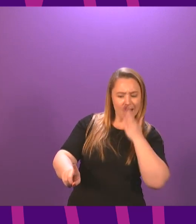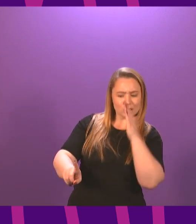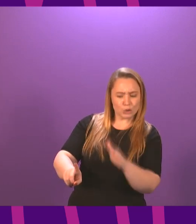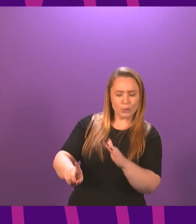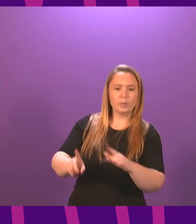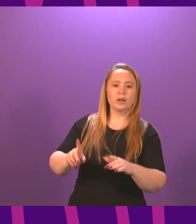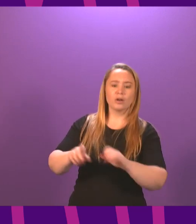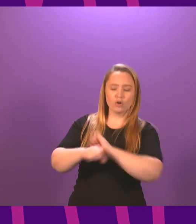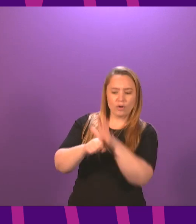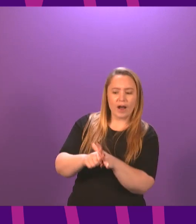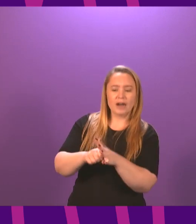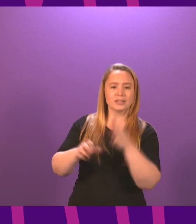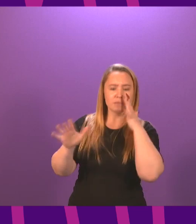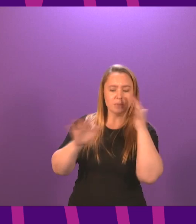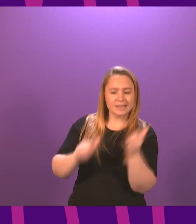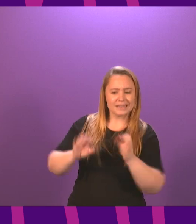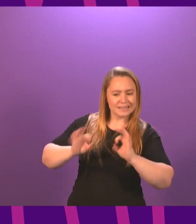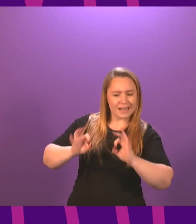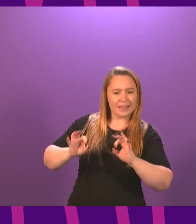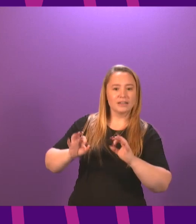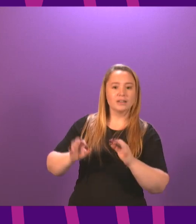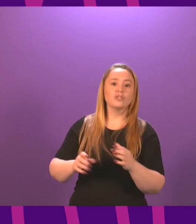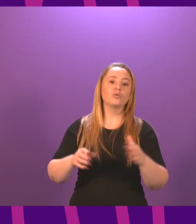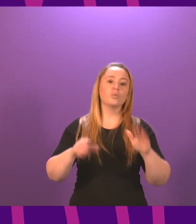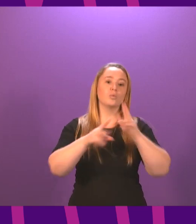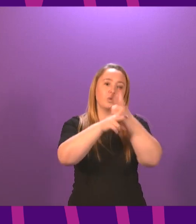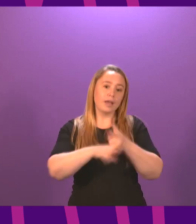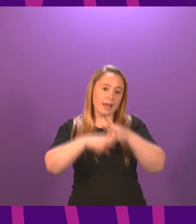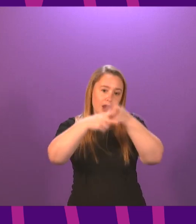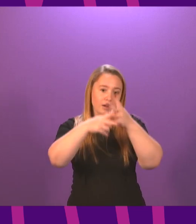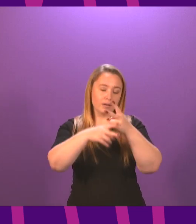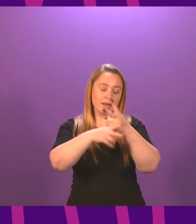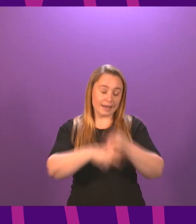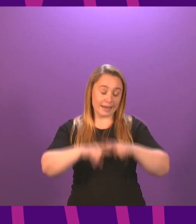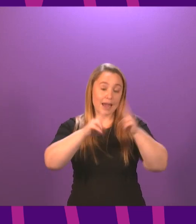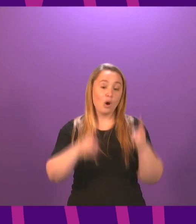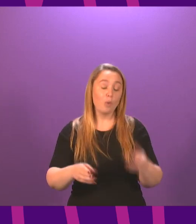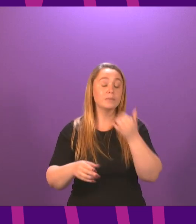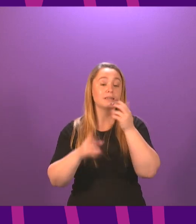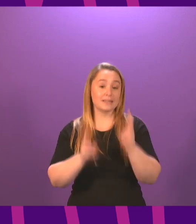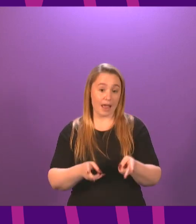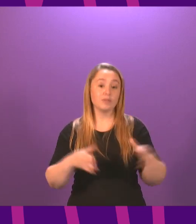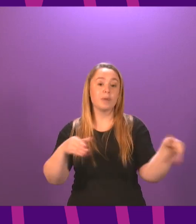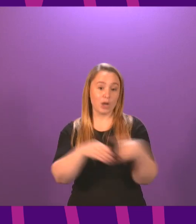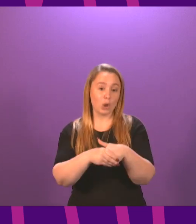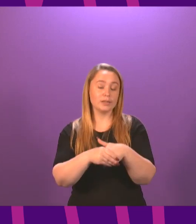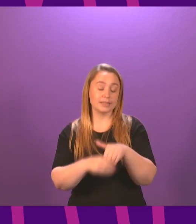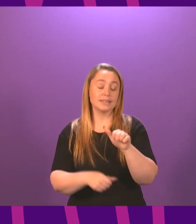confirmed through a test, so it is not true to say that care home deaths are not included in the daily figures.